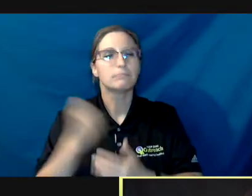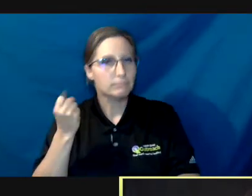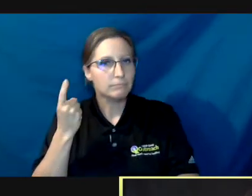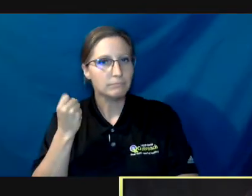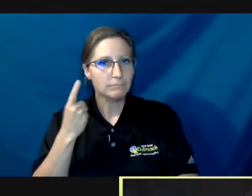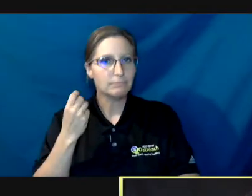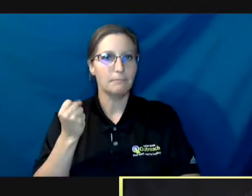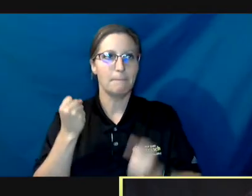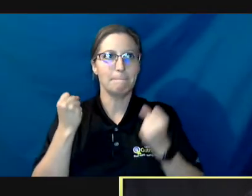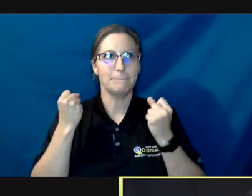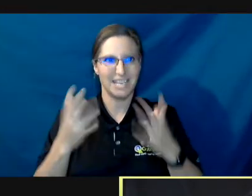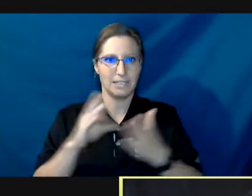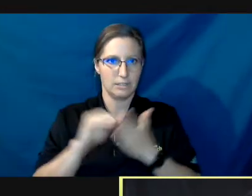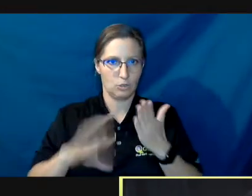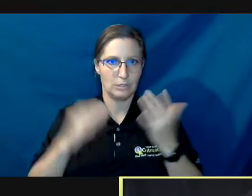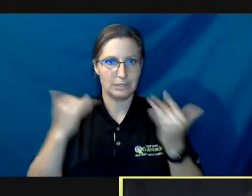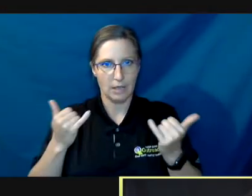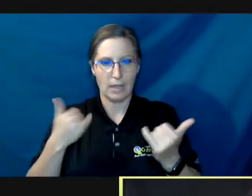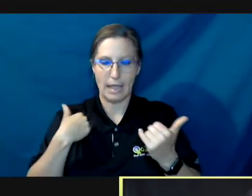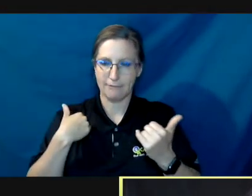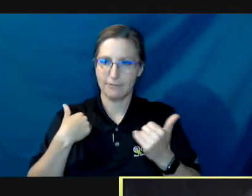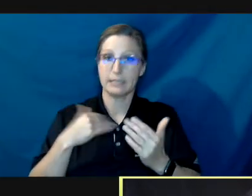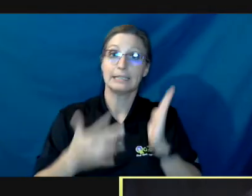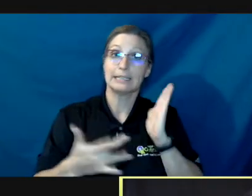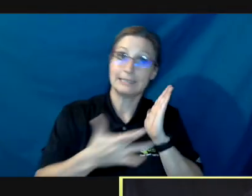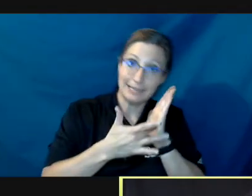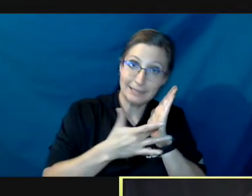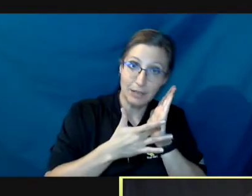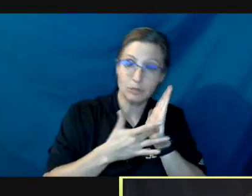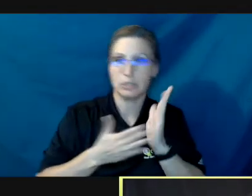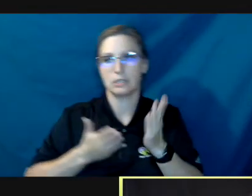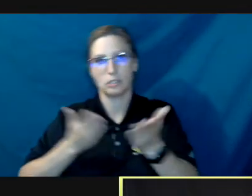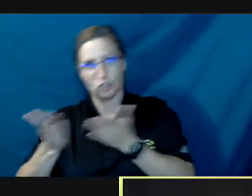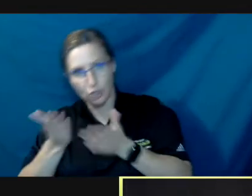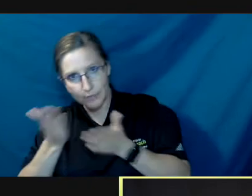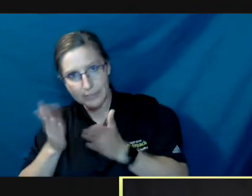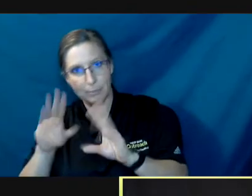usually have a myriad of technology and services provided.